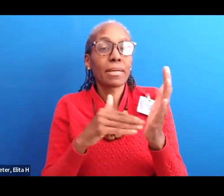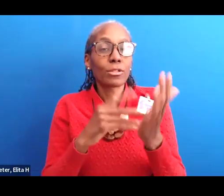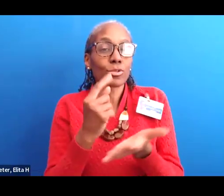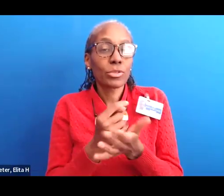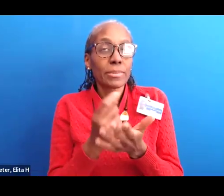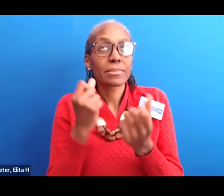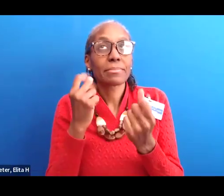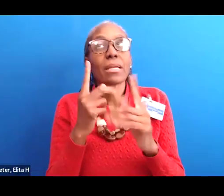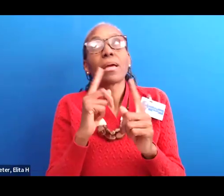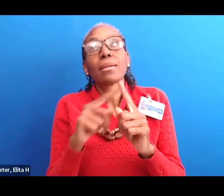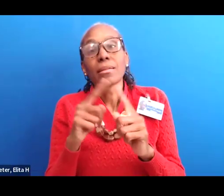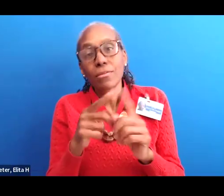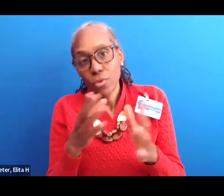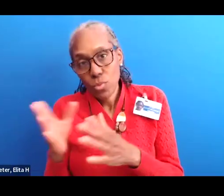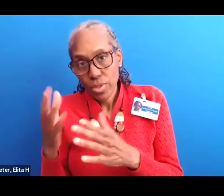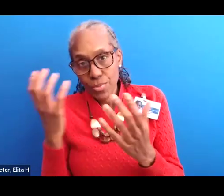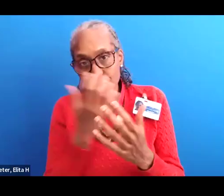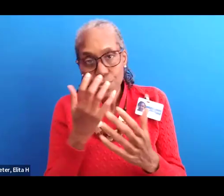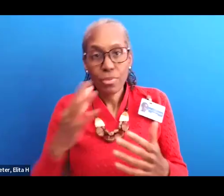amount of different ways. It is really very helpful.